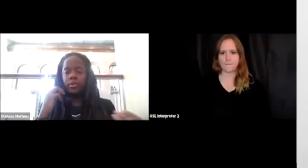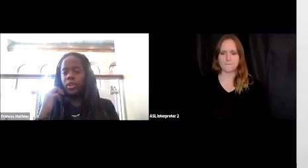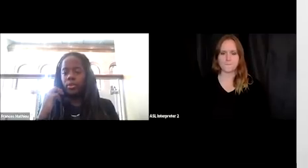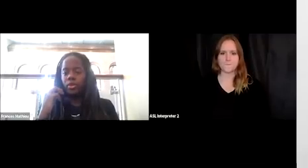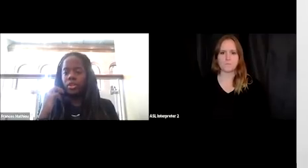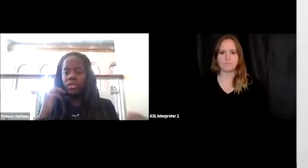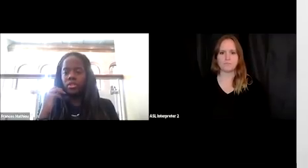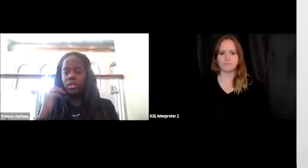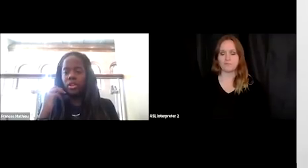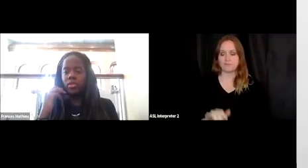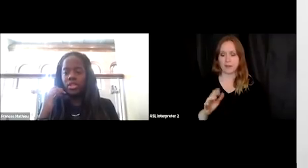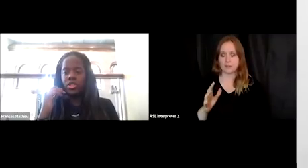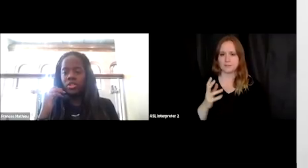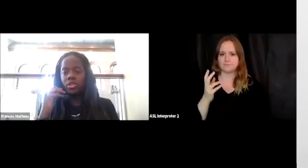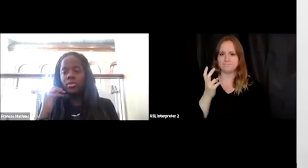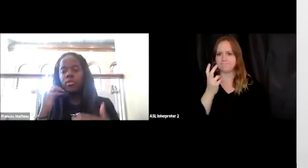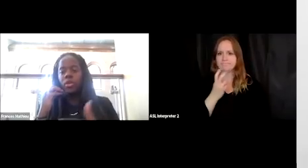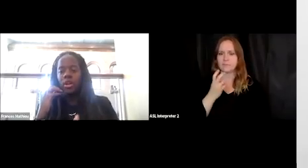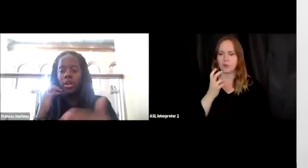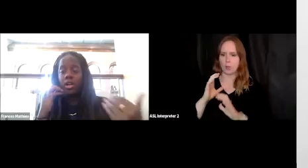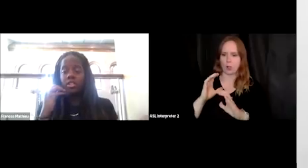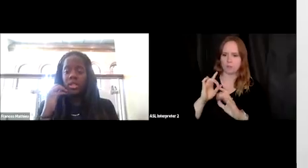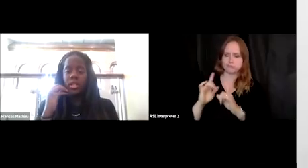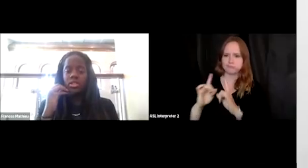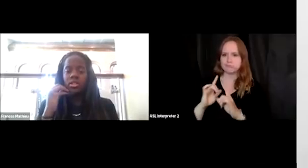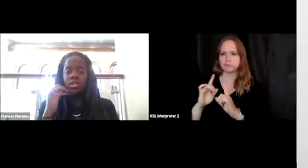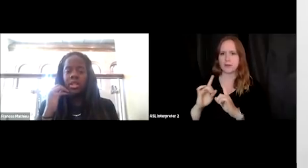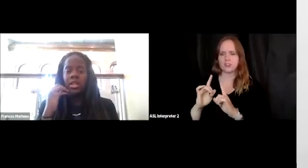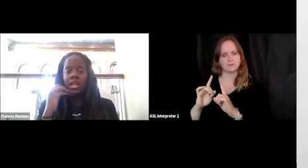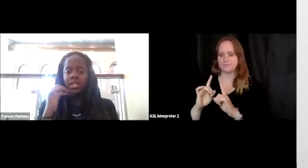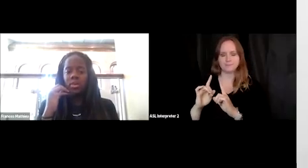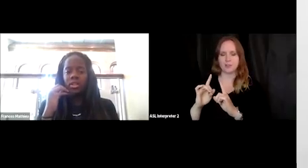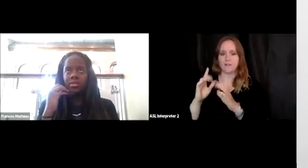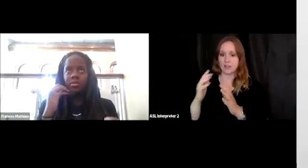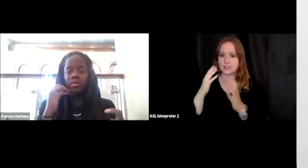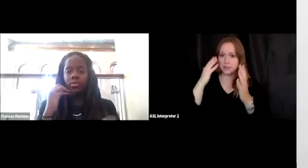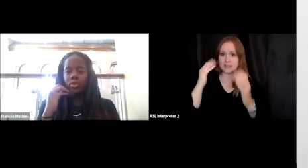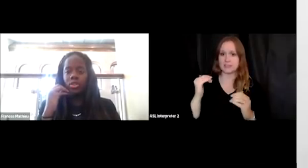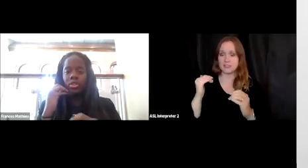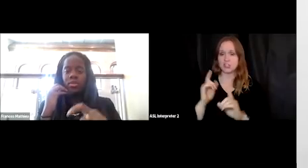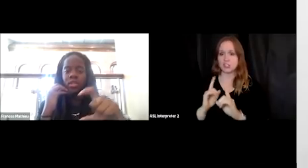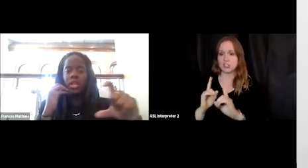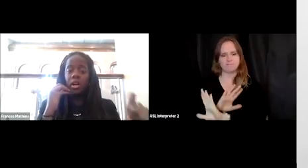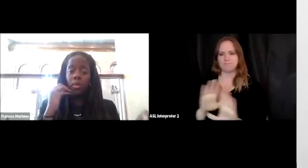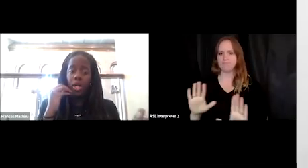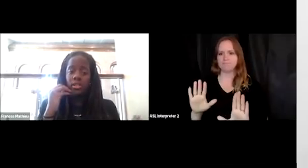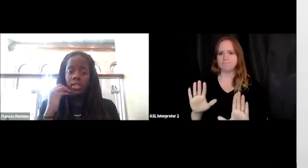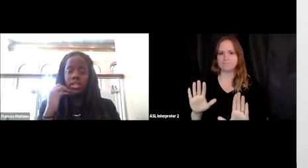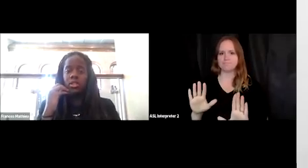a verbal conversation in terms of what are our expectations. It has to be reviewed in terms of looking at our policies